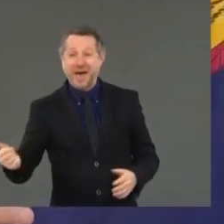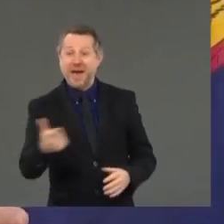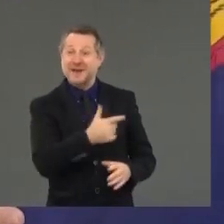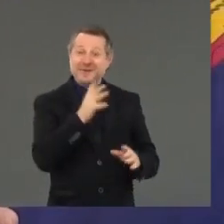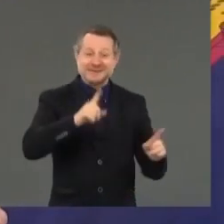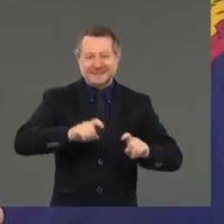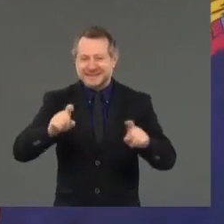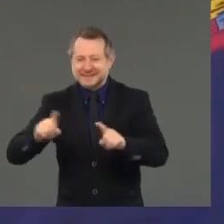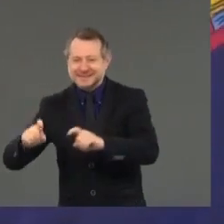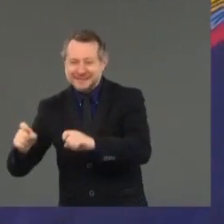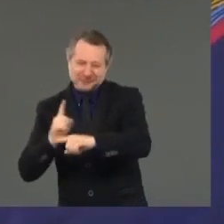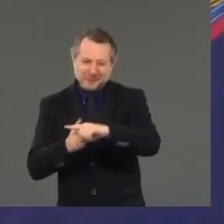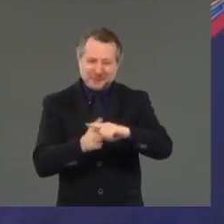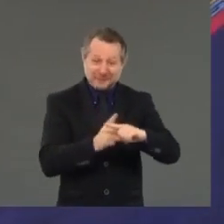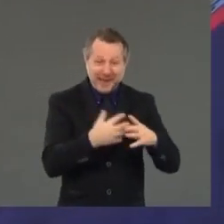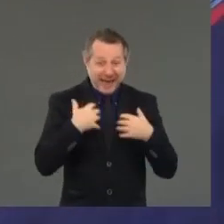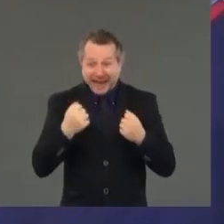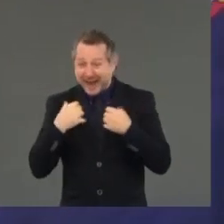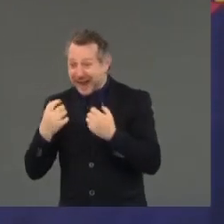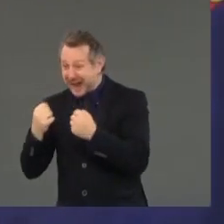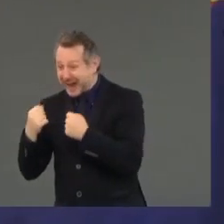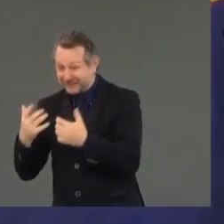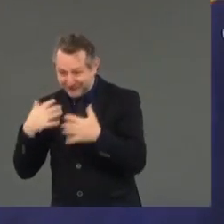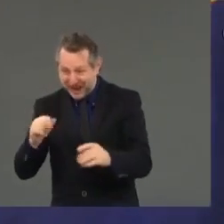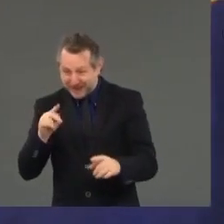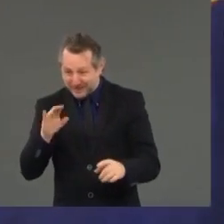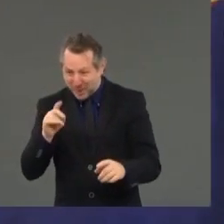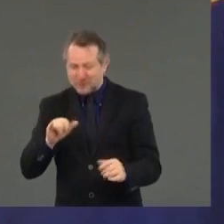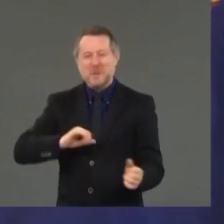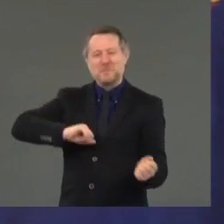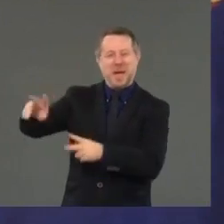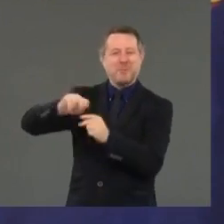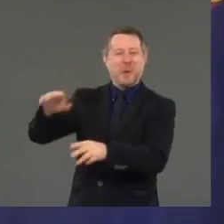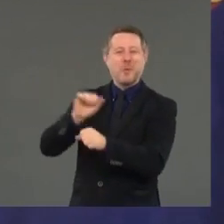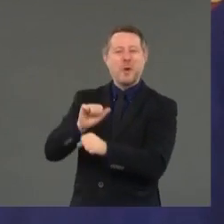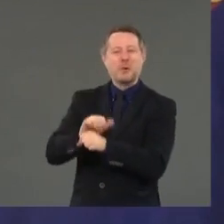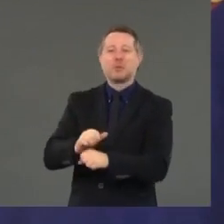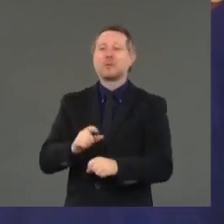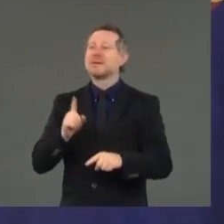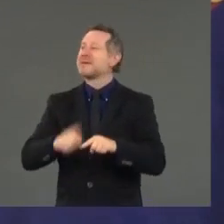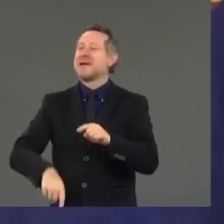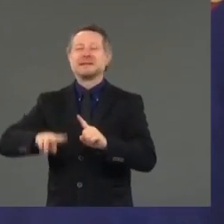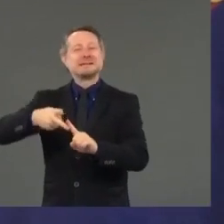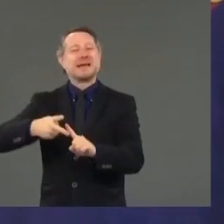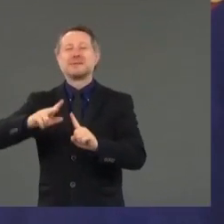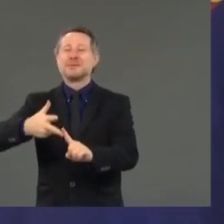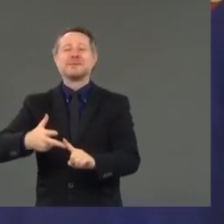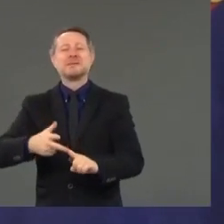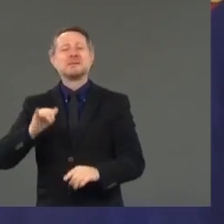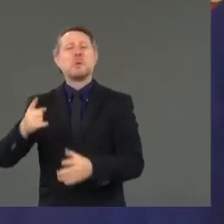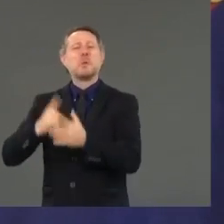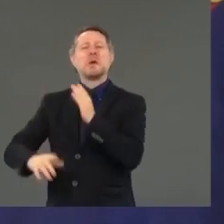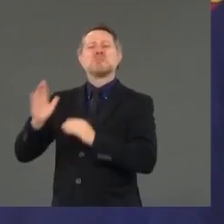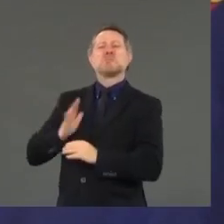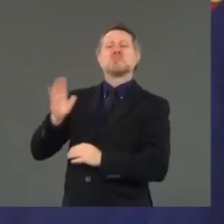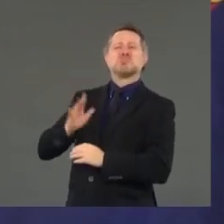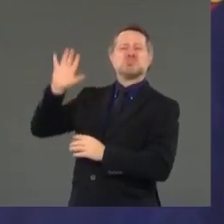SO LET'S PLAN THAT ALL THE PEOPLE WHO TEST POSITIVE FOR ANTIBODIES THEY CAN BE THE